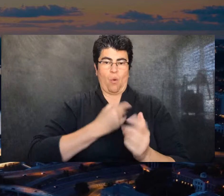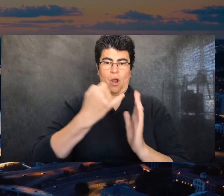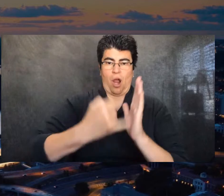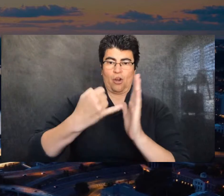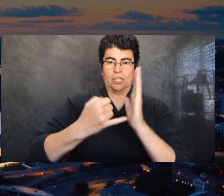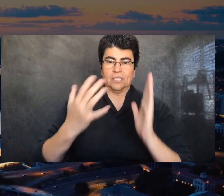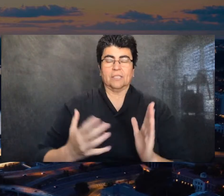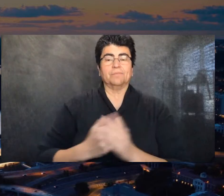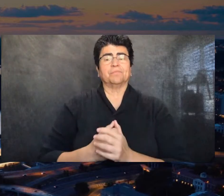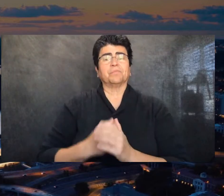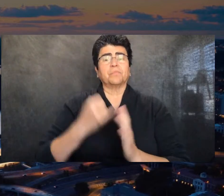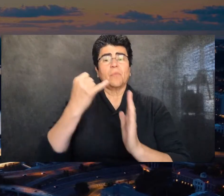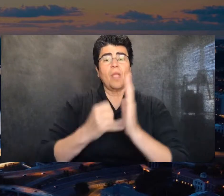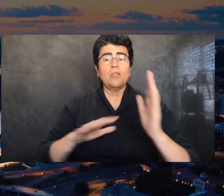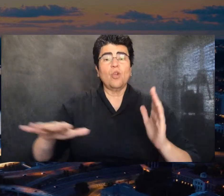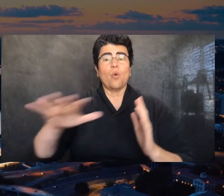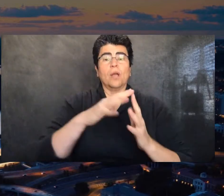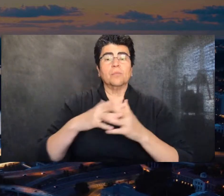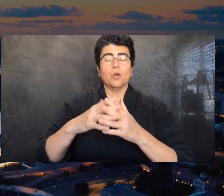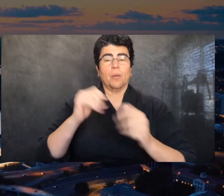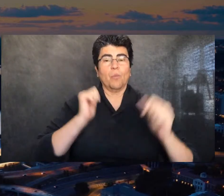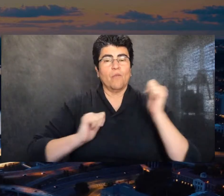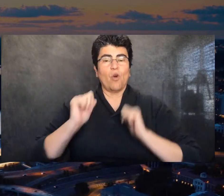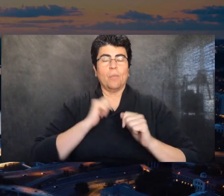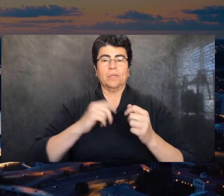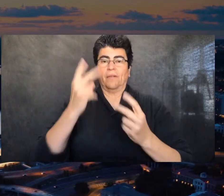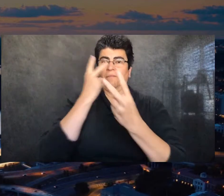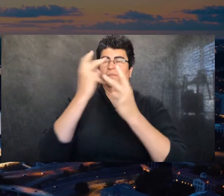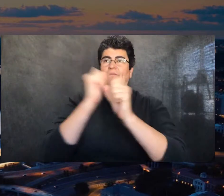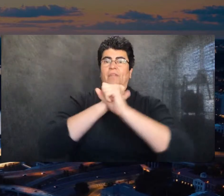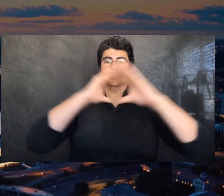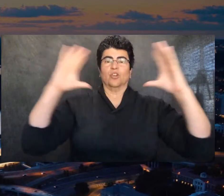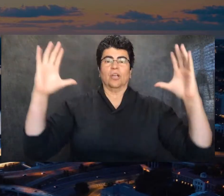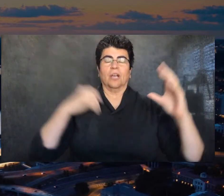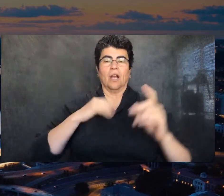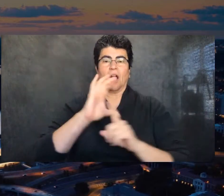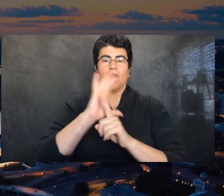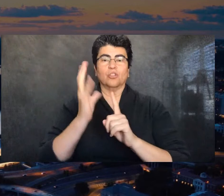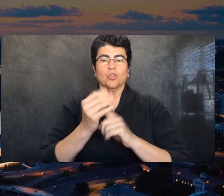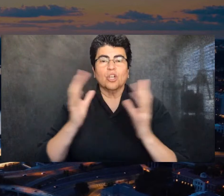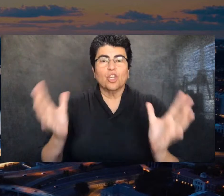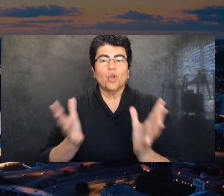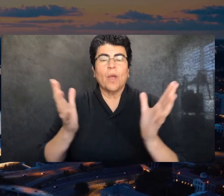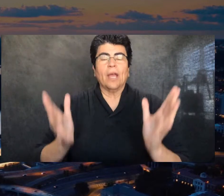Arts Across America performances feature visionary cultural curators, artists and workers